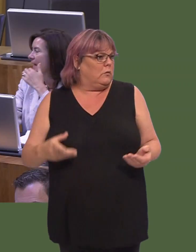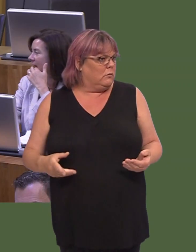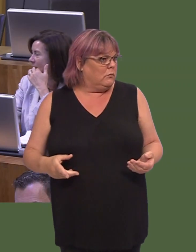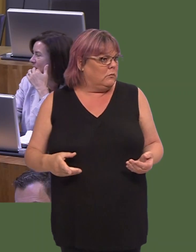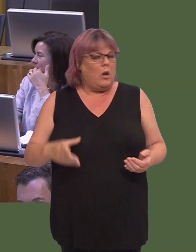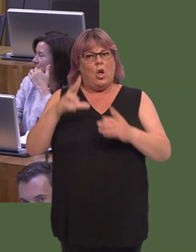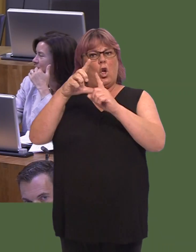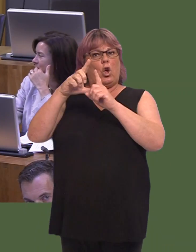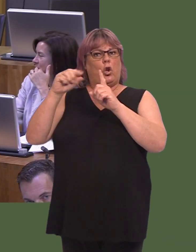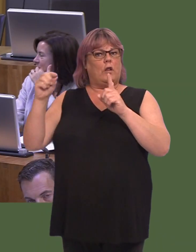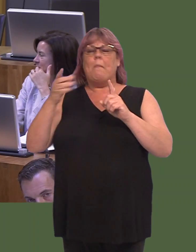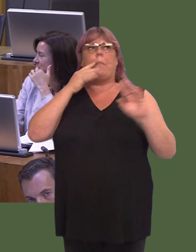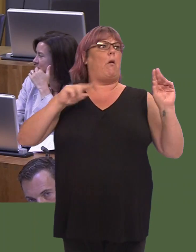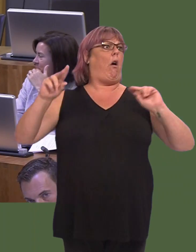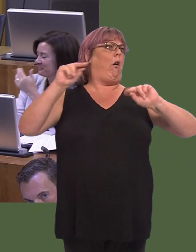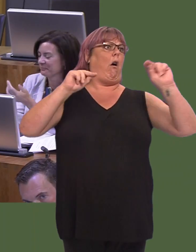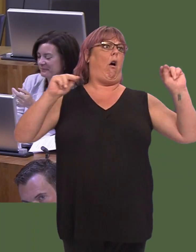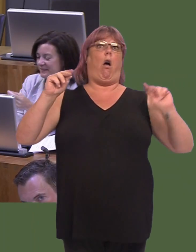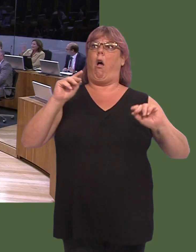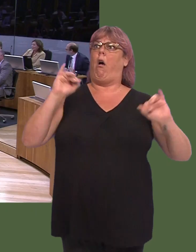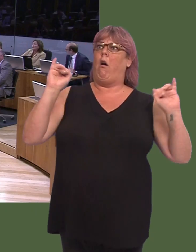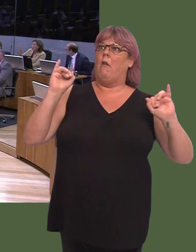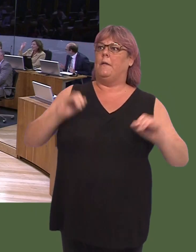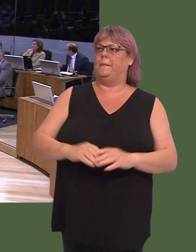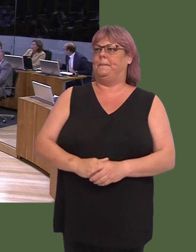that is so shameful with the Conservatives in England? [Interruption.]